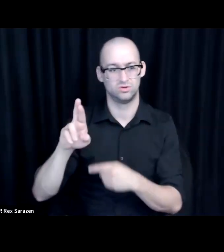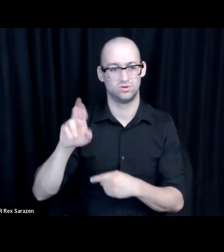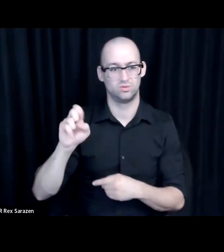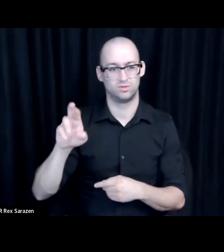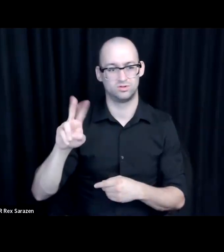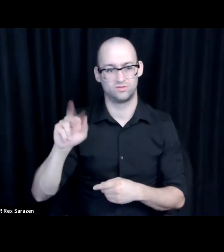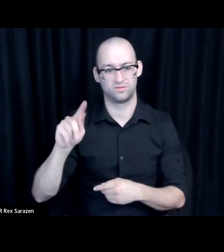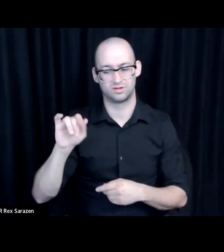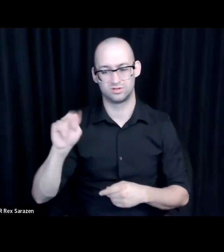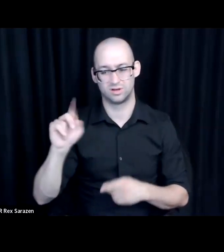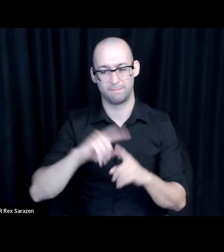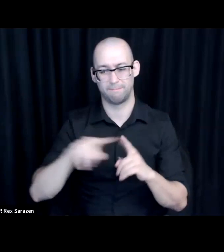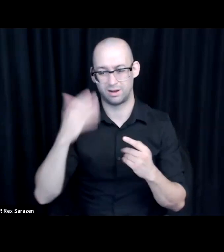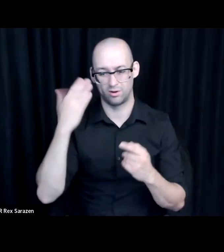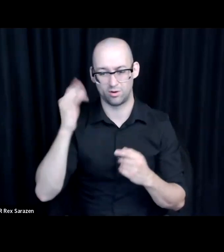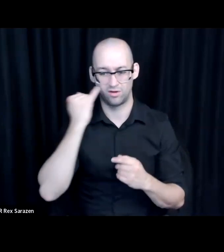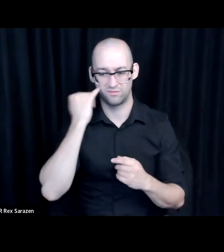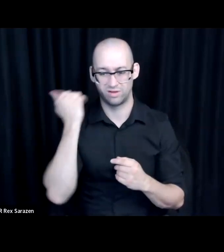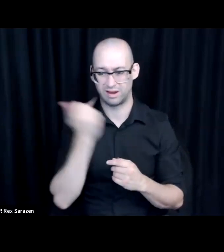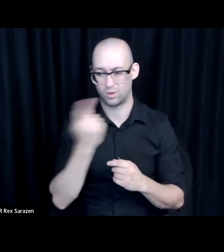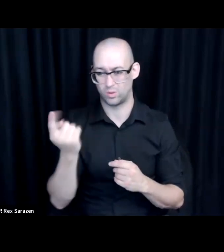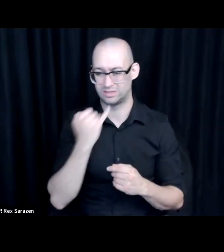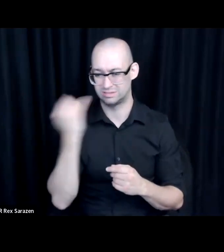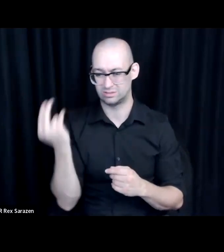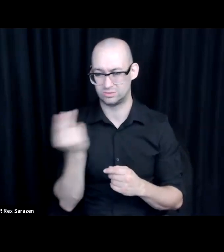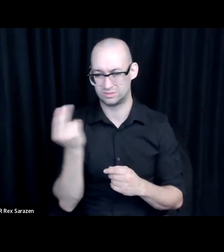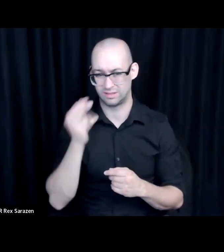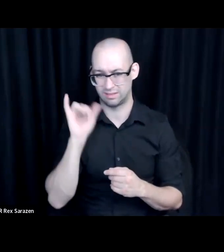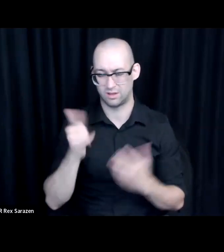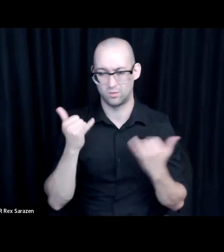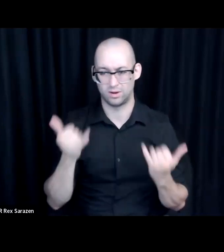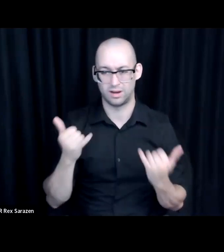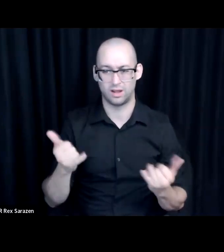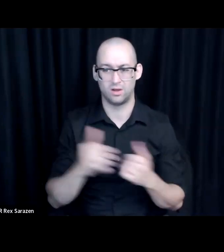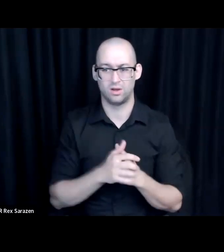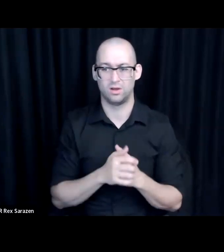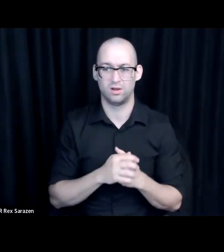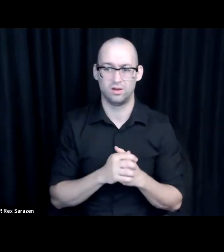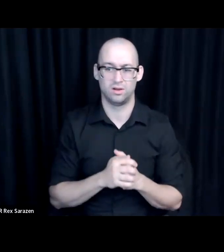even using it right now, you know, where I’ve seen it put in. But I know it's close. I hope it's